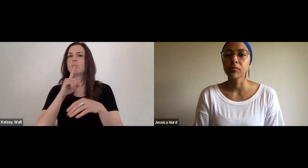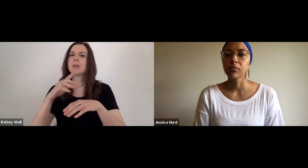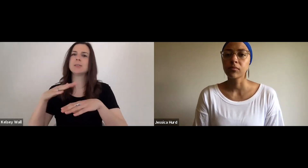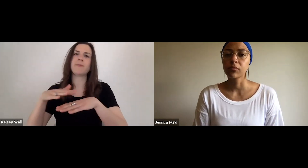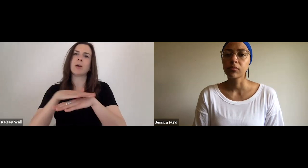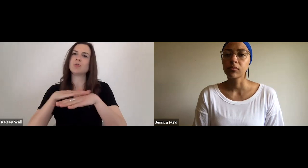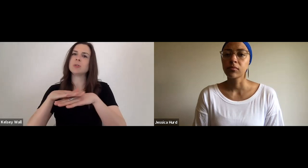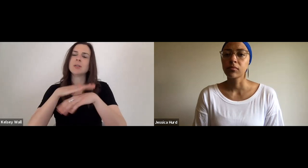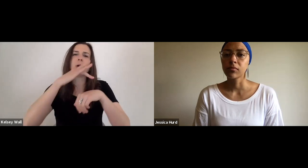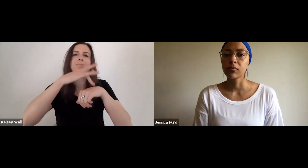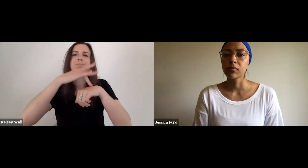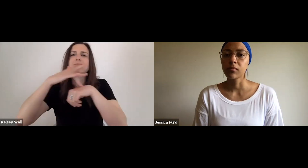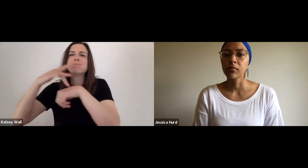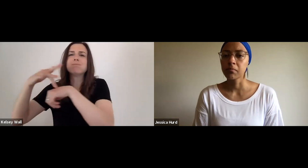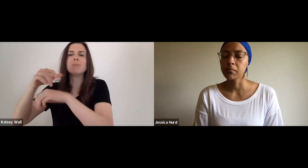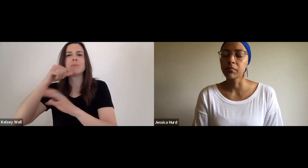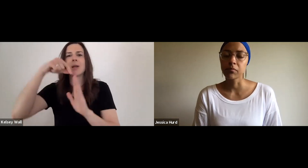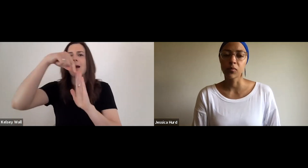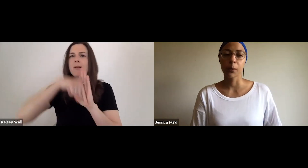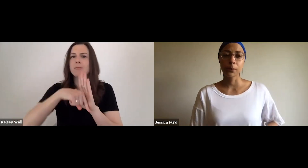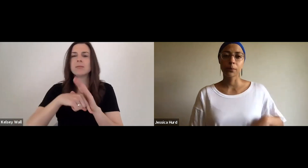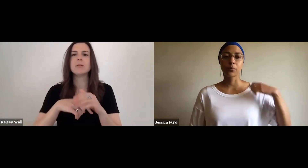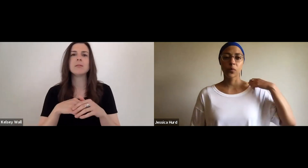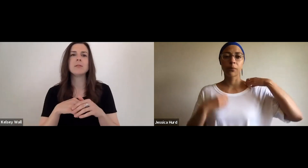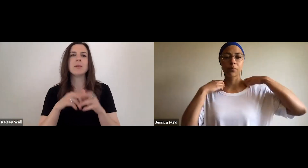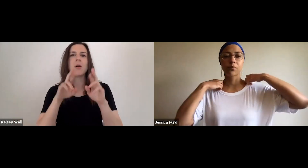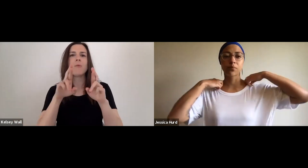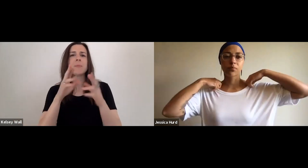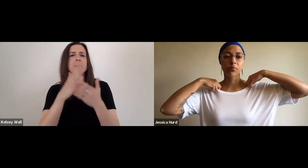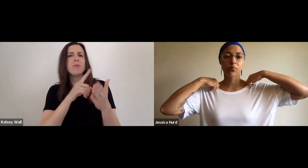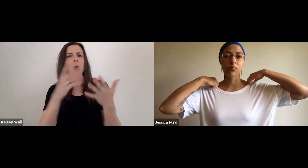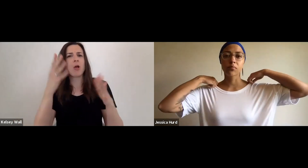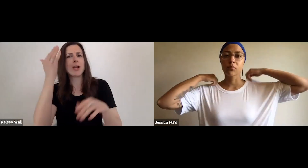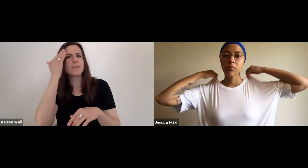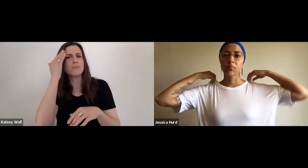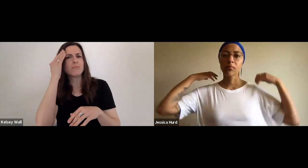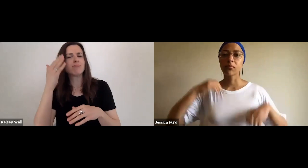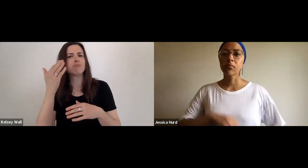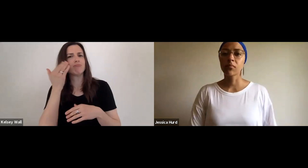I also want to add that this information is very superficial. We did not go in depth with this.